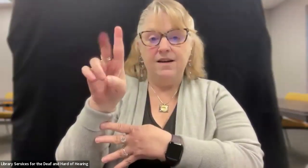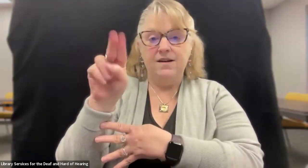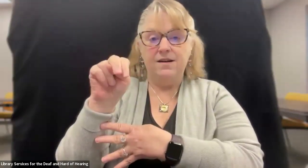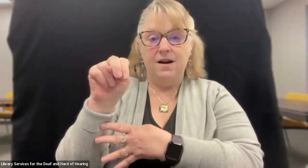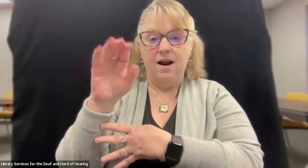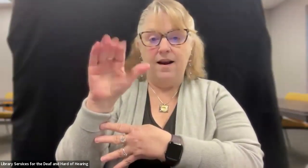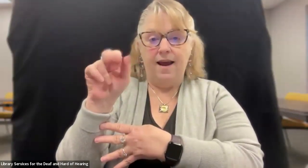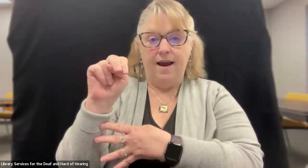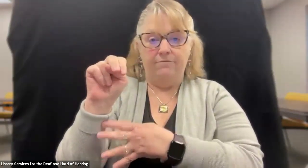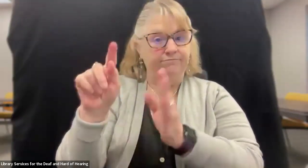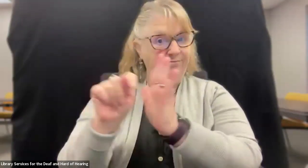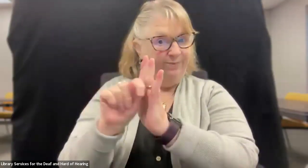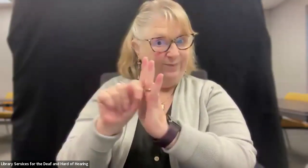Tracy Duncan.